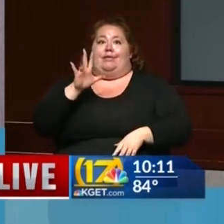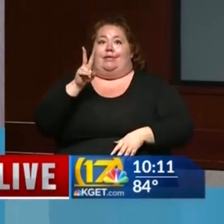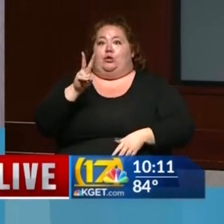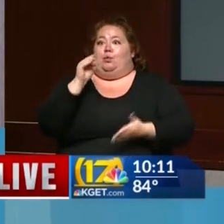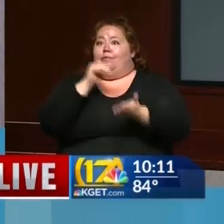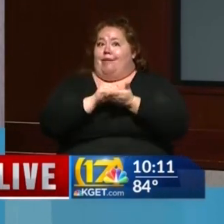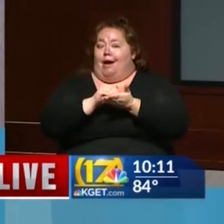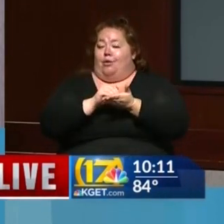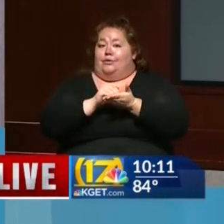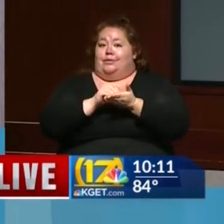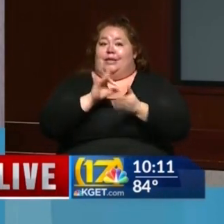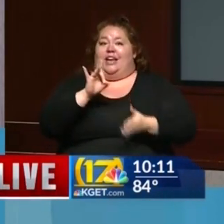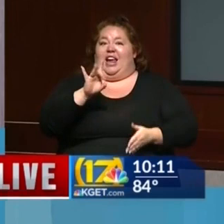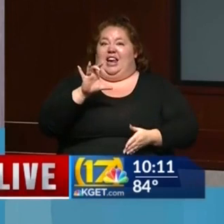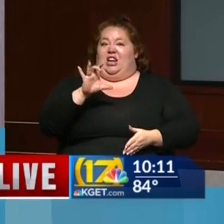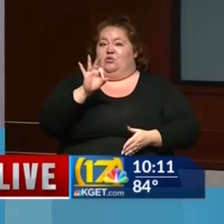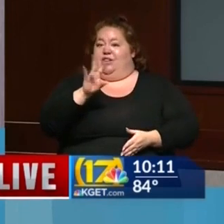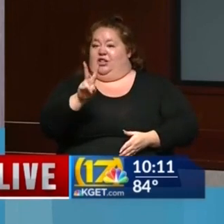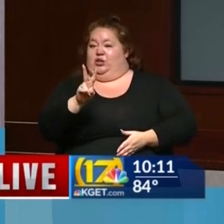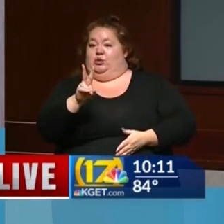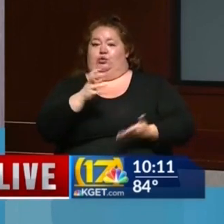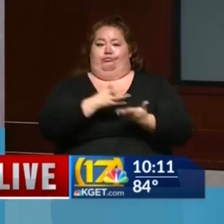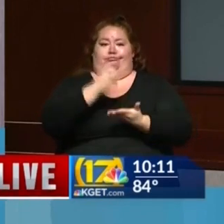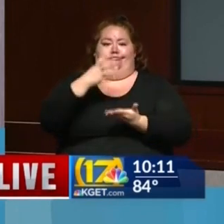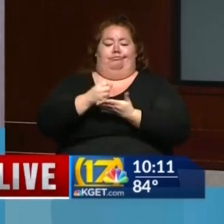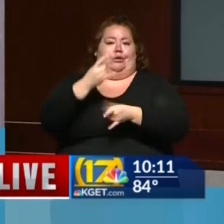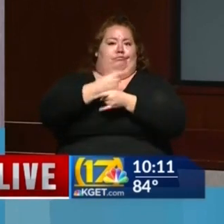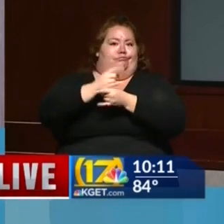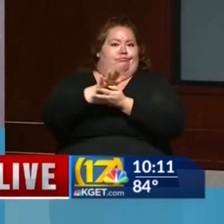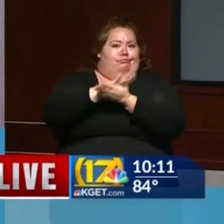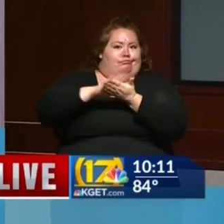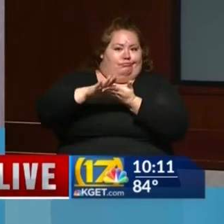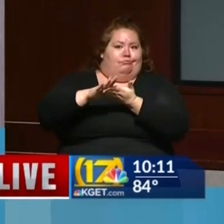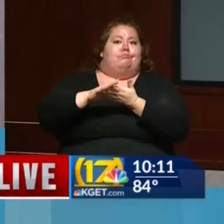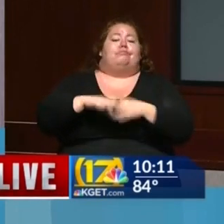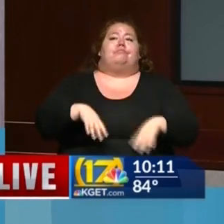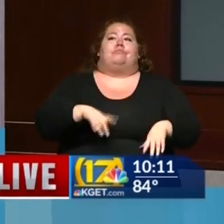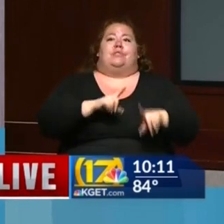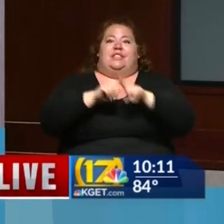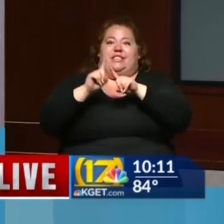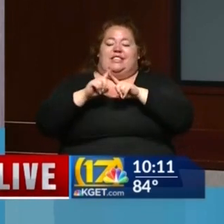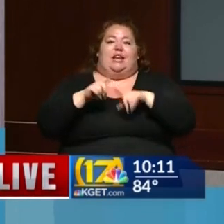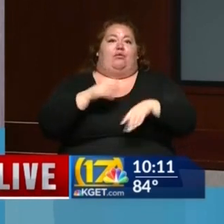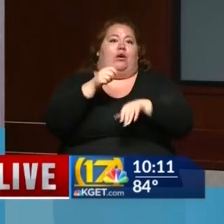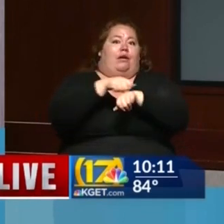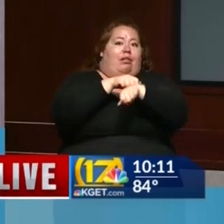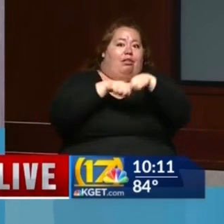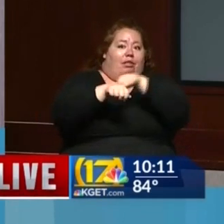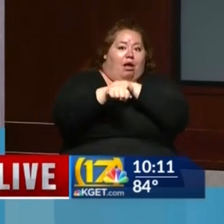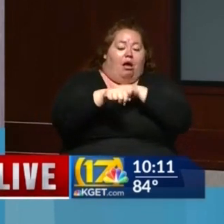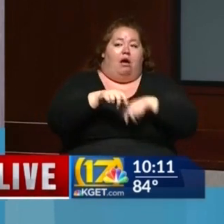WE'VE DISTRIBUTED 36,976 BOXES OF MASKS. 50 COUNT. 52,982 BOTTLES OF HAND